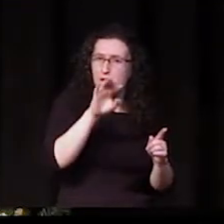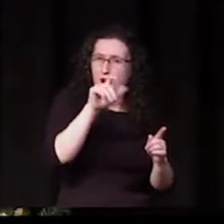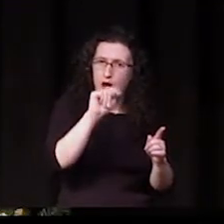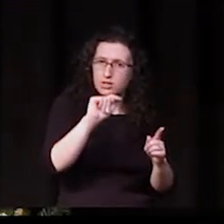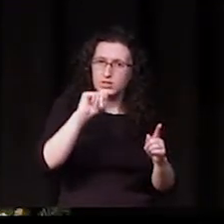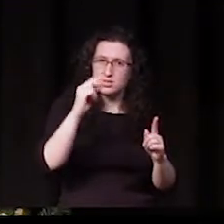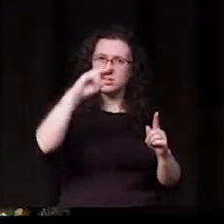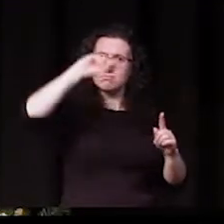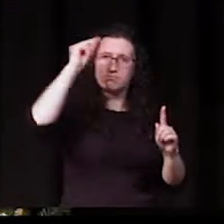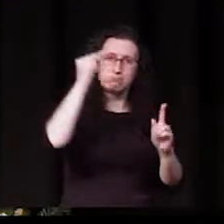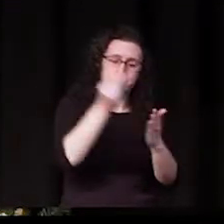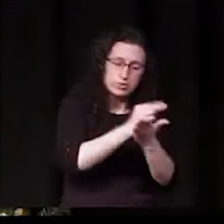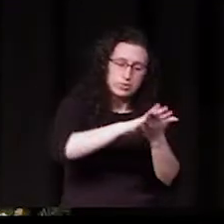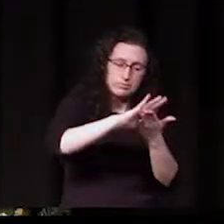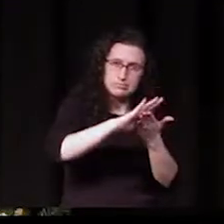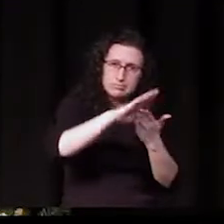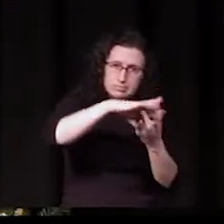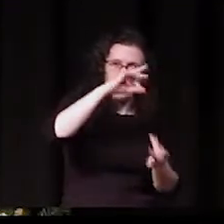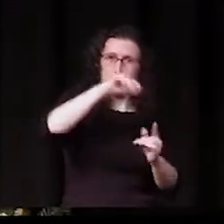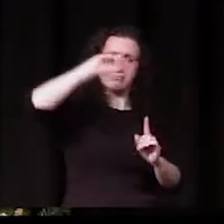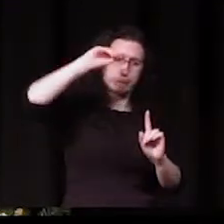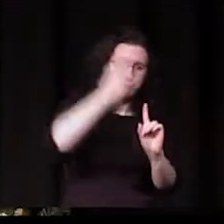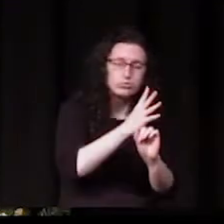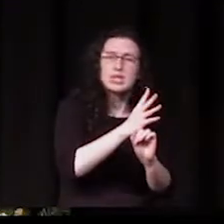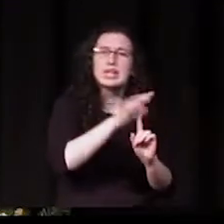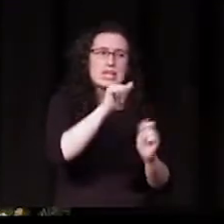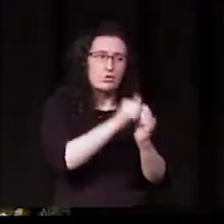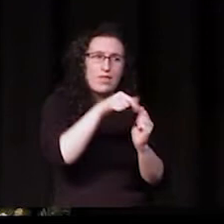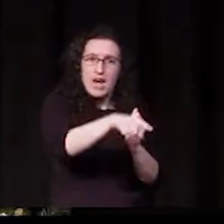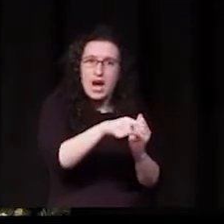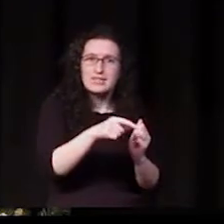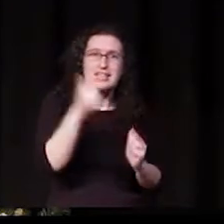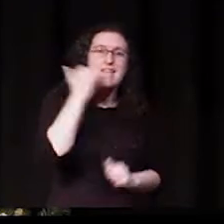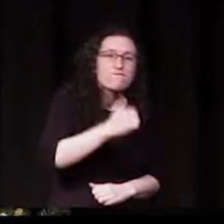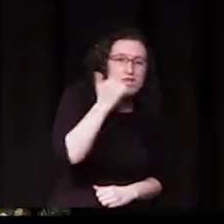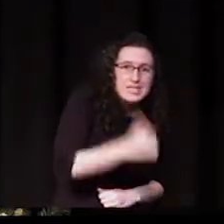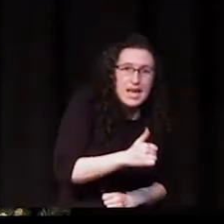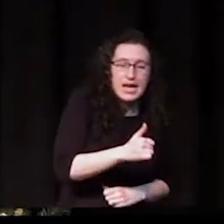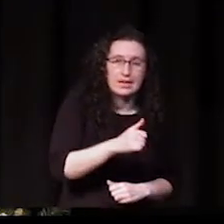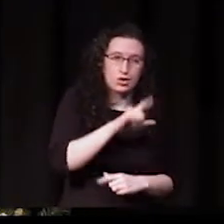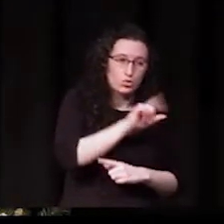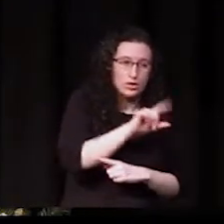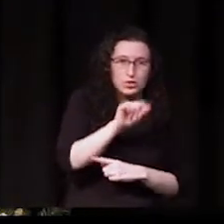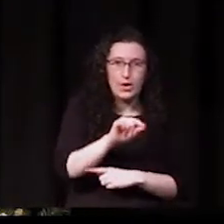day, to day, to day in every moment in 2020, and 2021, and beyond.